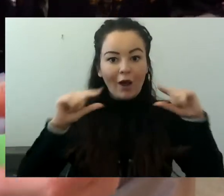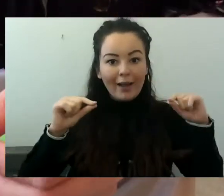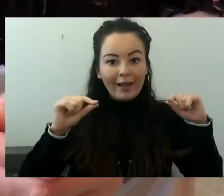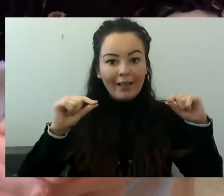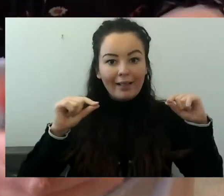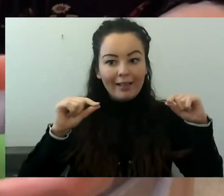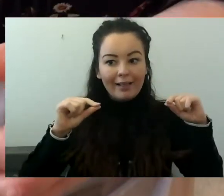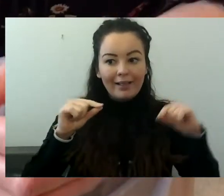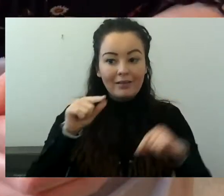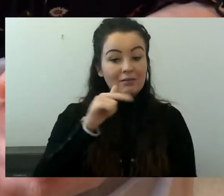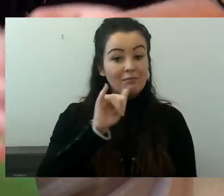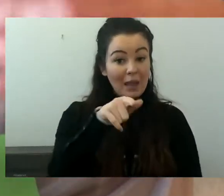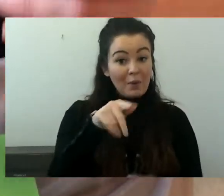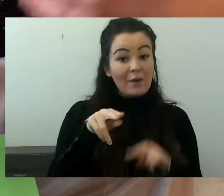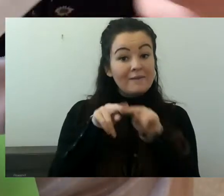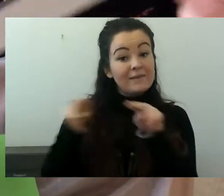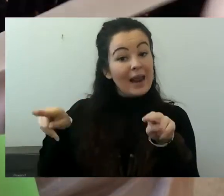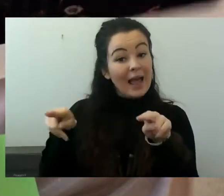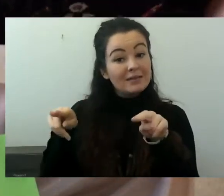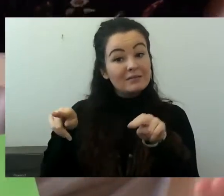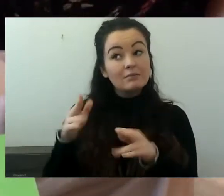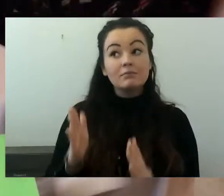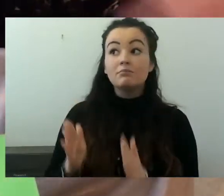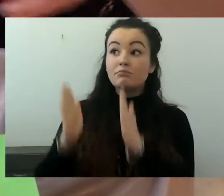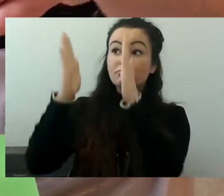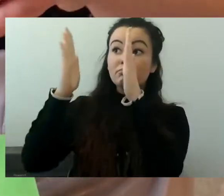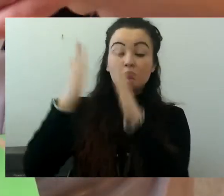said if you live in a block of flats and you want to do some flats you might not want to